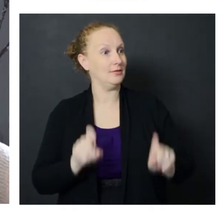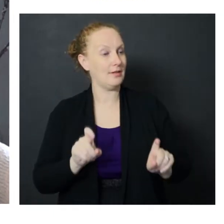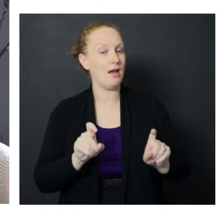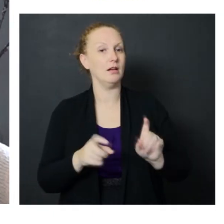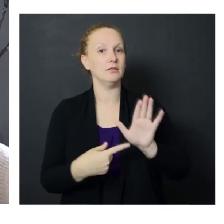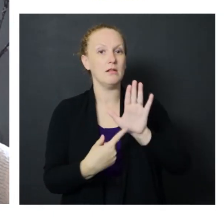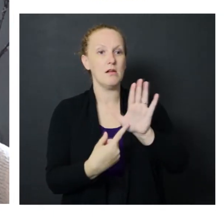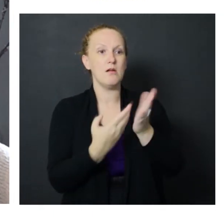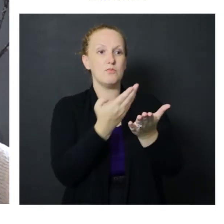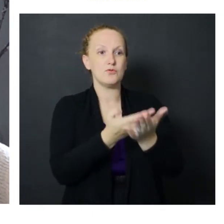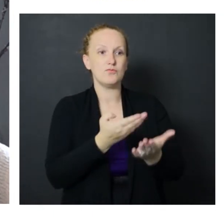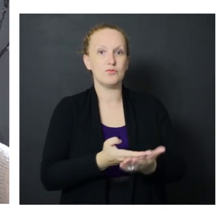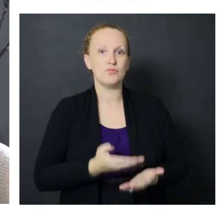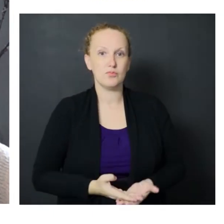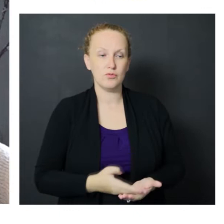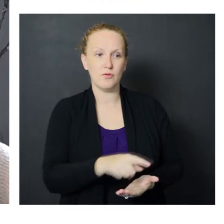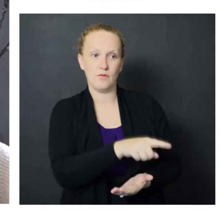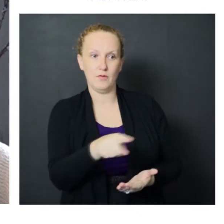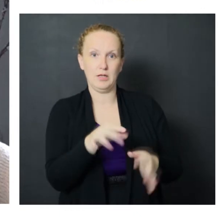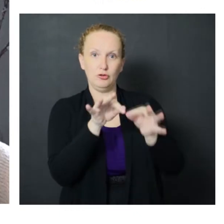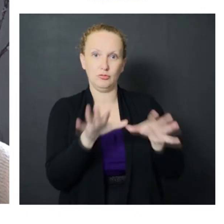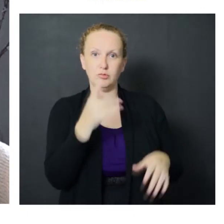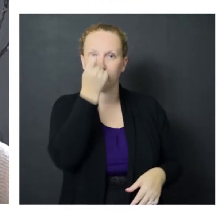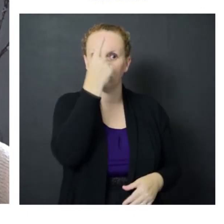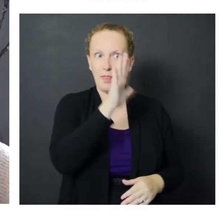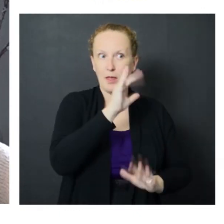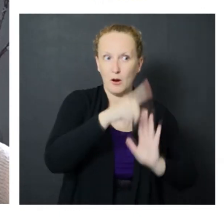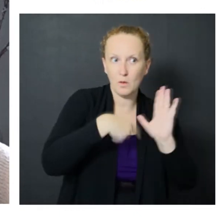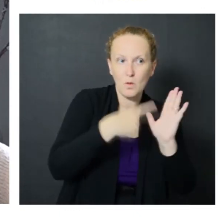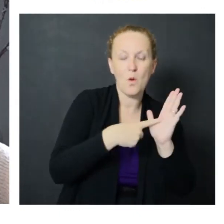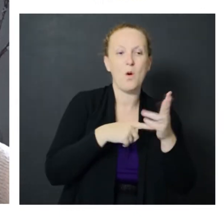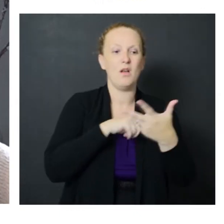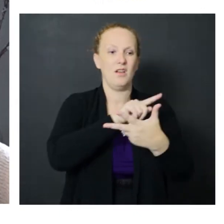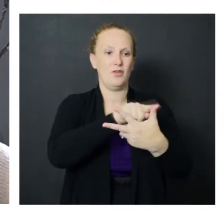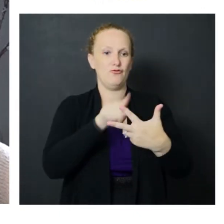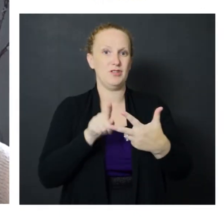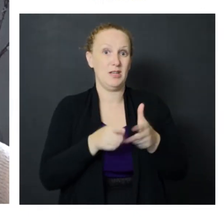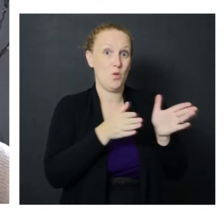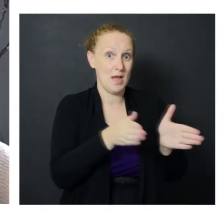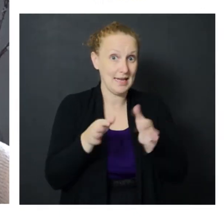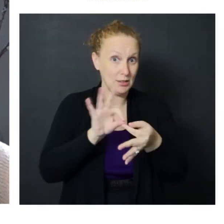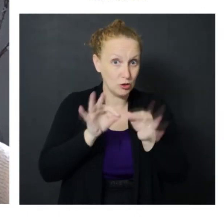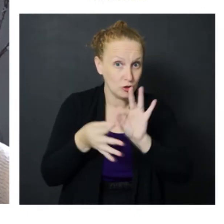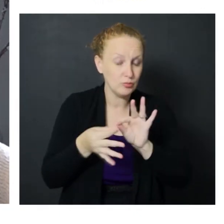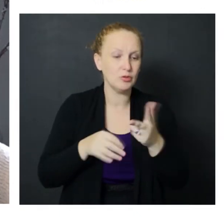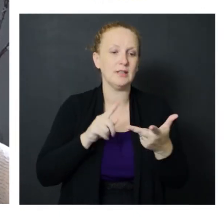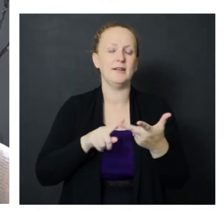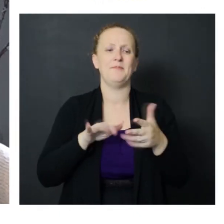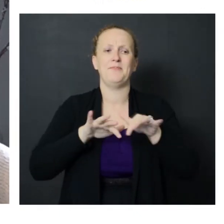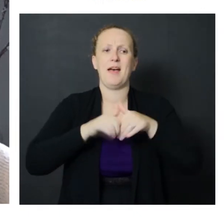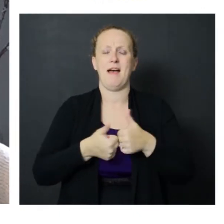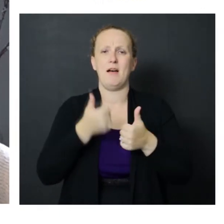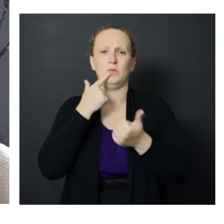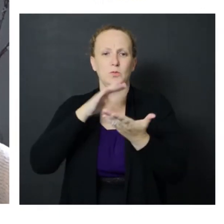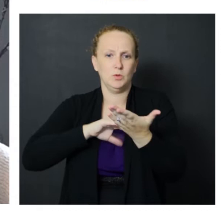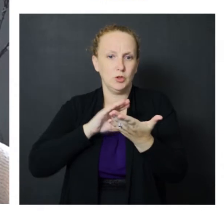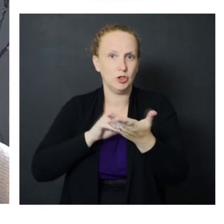the role all, the three modalities, the how to learn new terminology, how to react under stress.